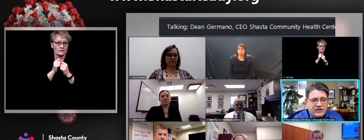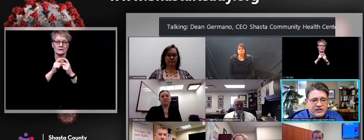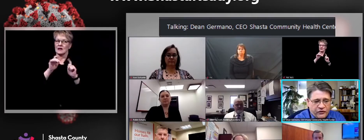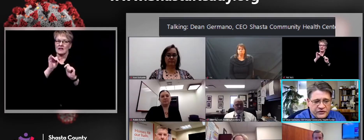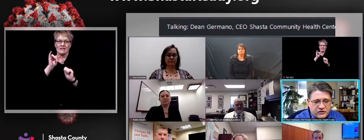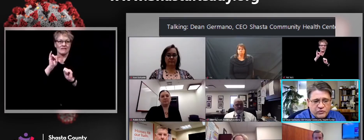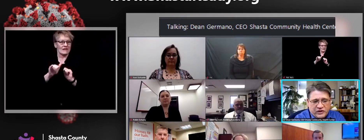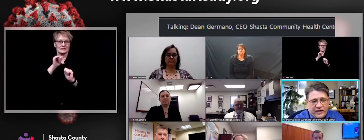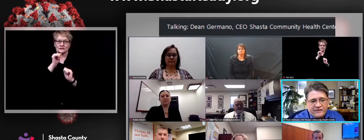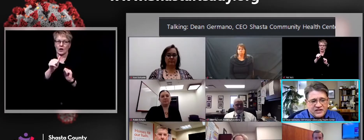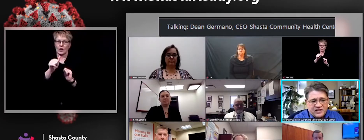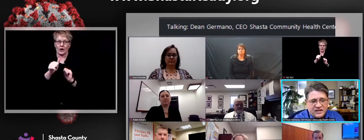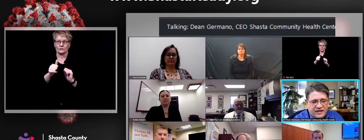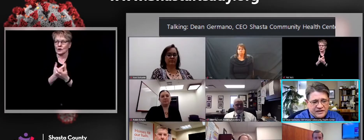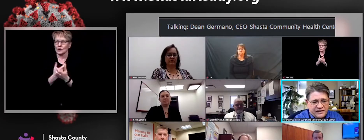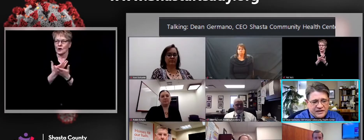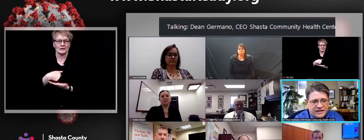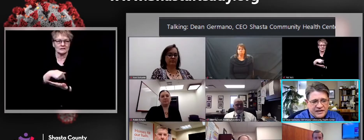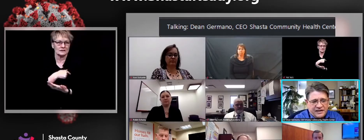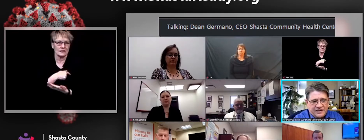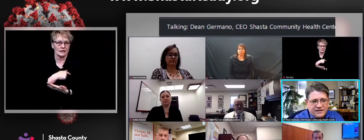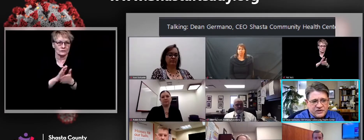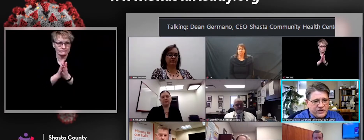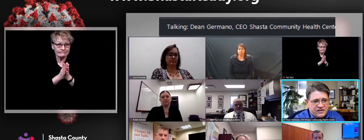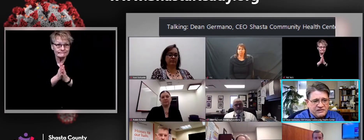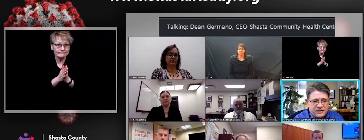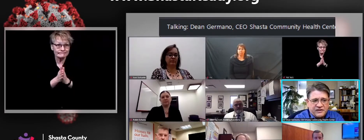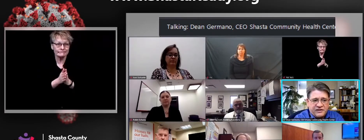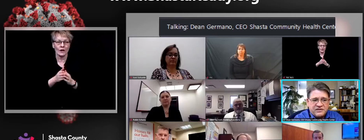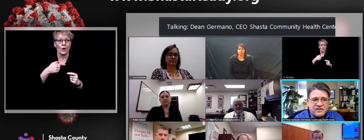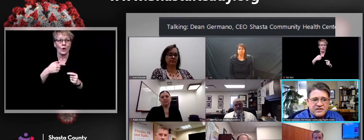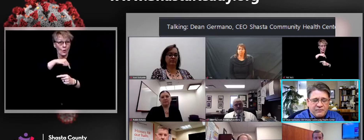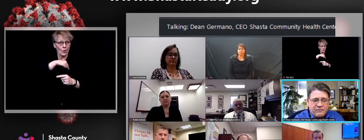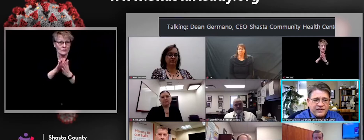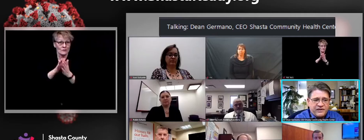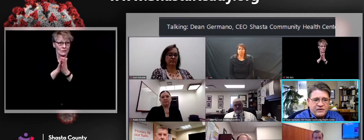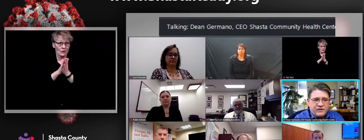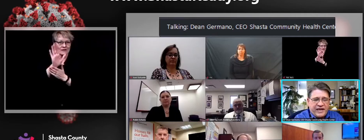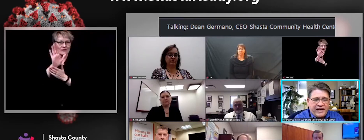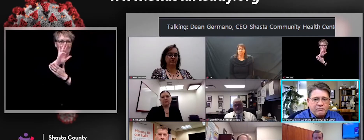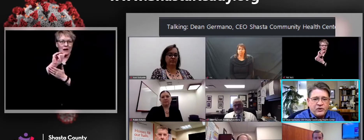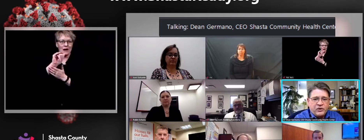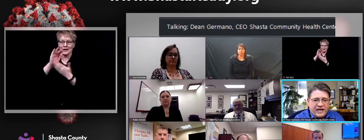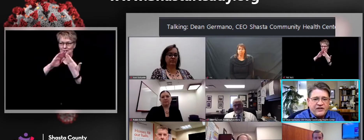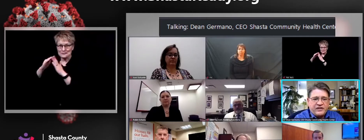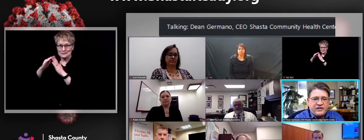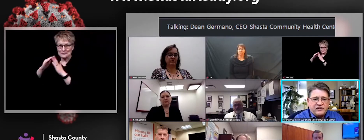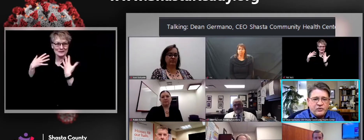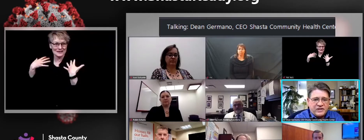health is what drives us, and this was a great statement of we can pull together and do what's